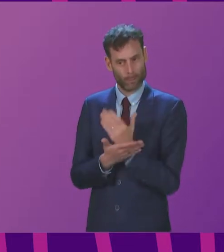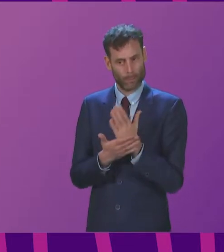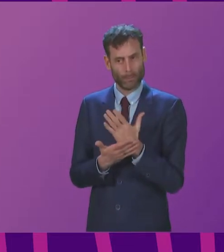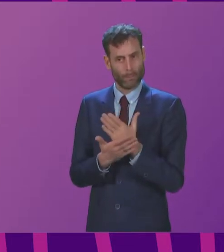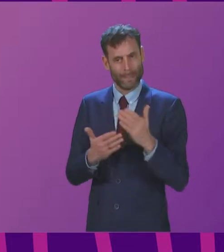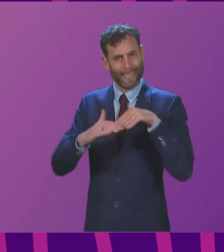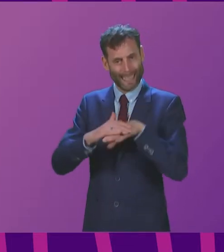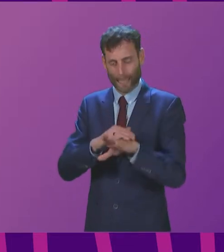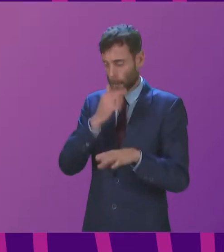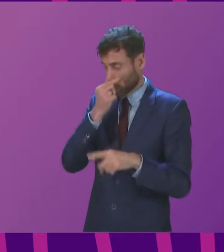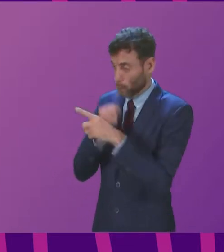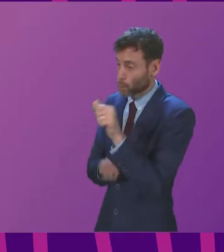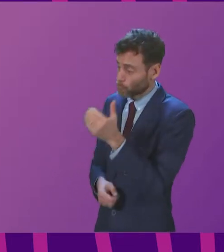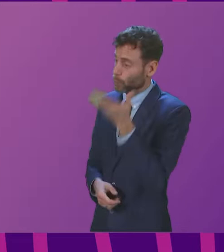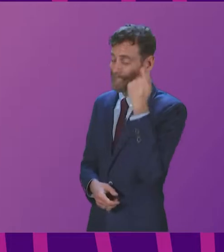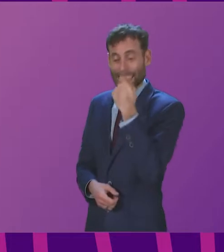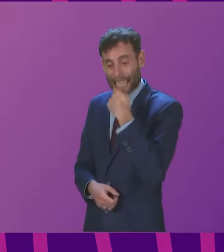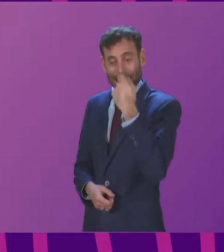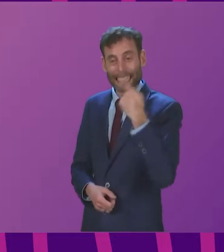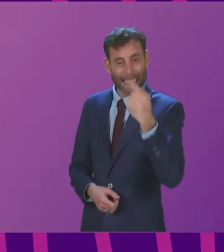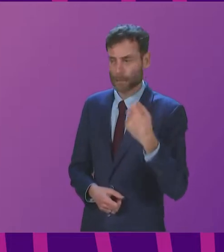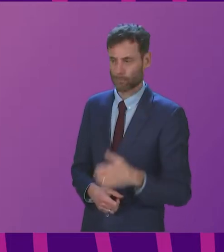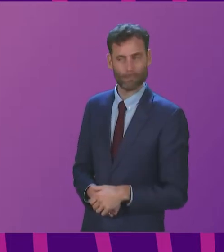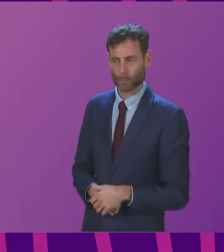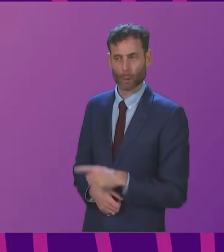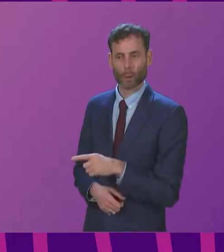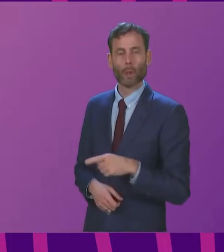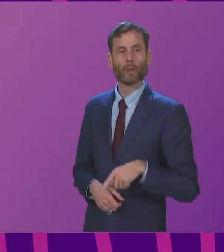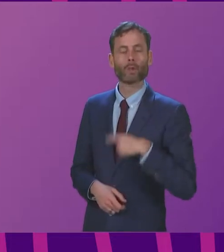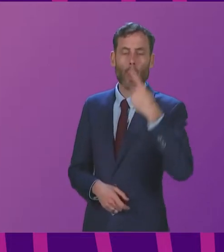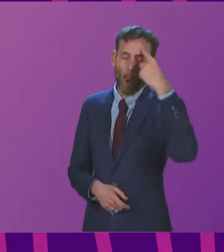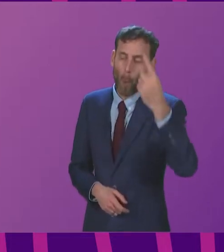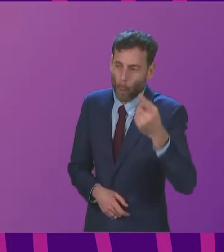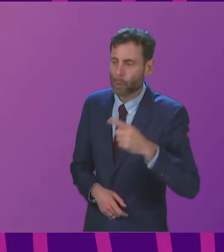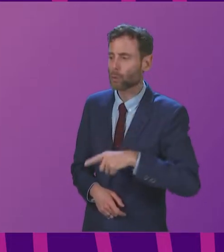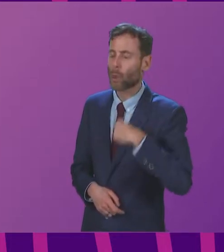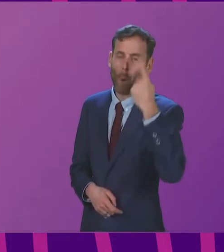test, test; it has been slow, slow, slow. Given that half the number of PCR tests that were being taken two months ago are now being